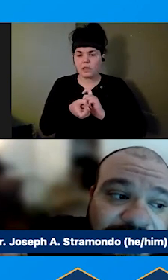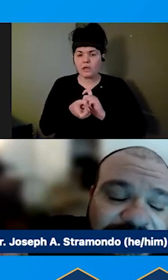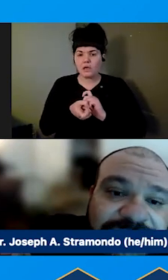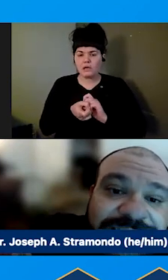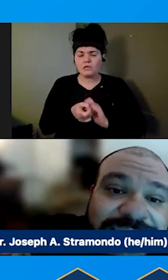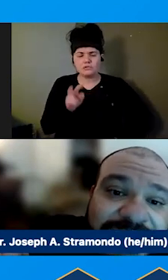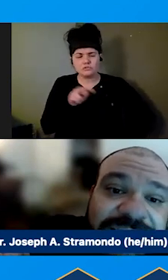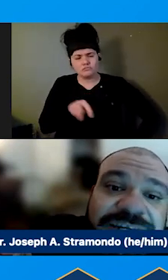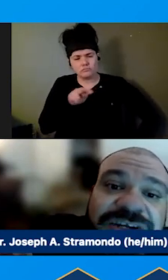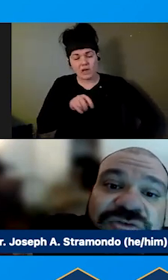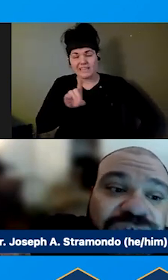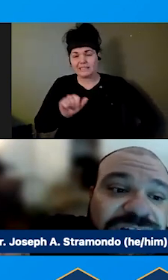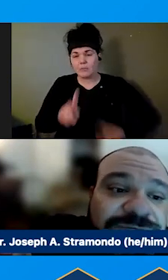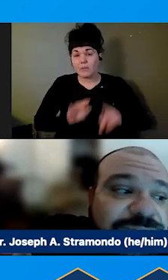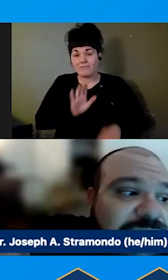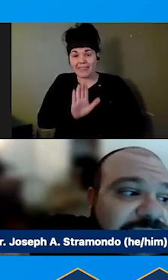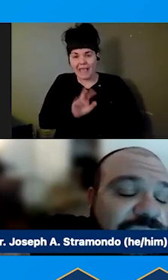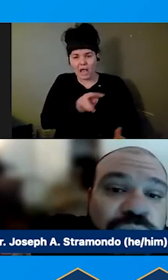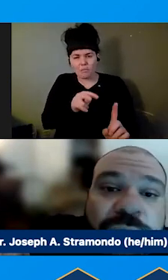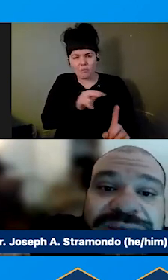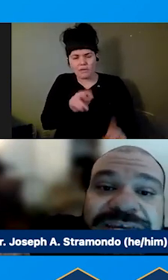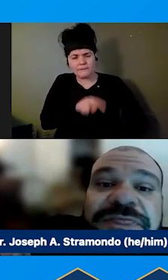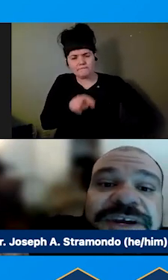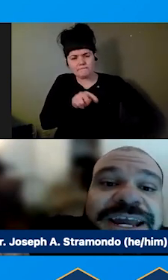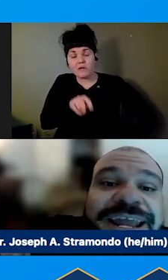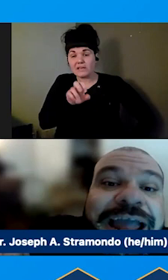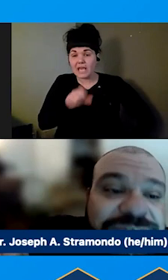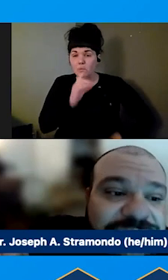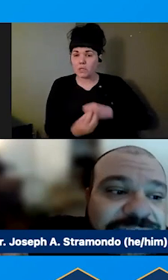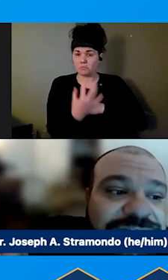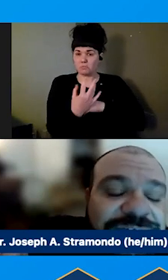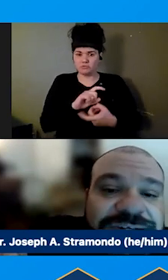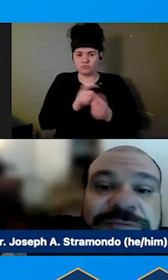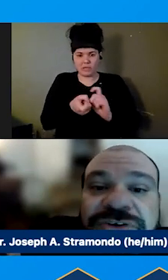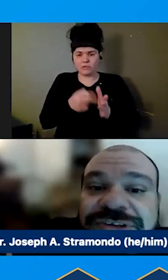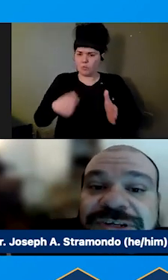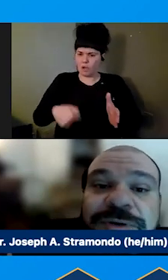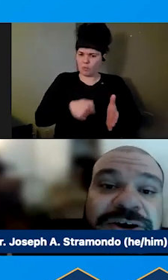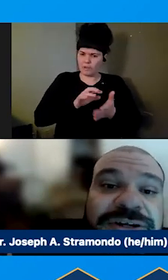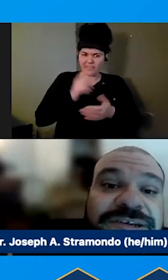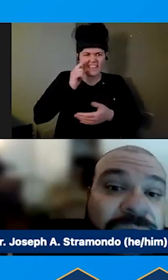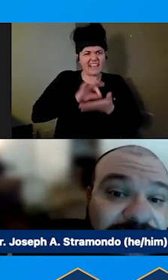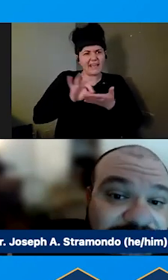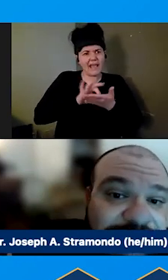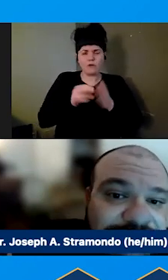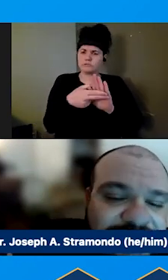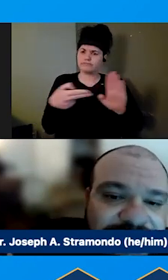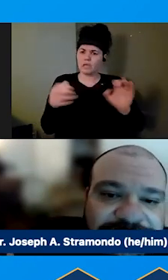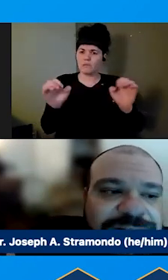of view of disabled people can redefine what we even think counts as emergency preparedness